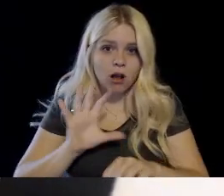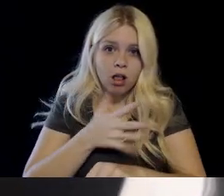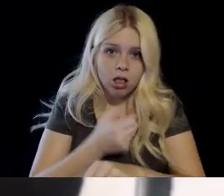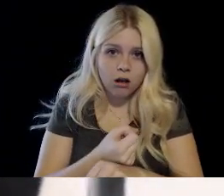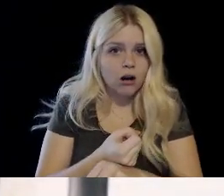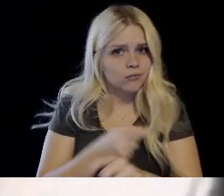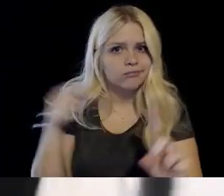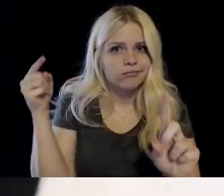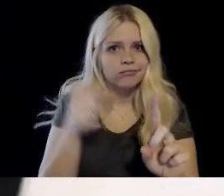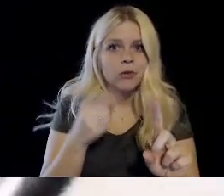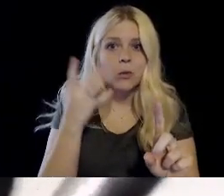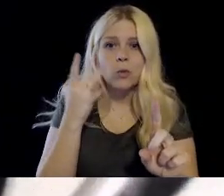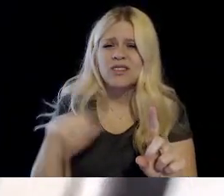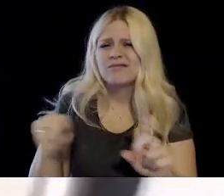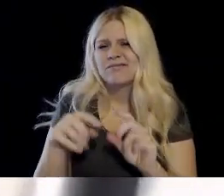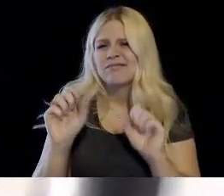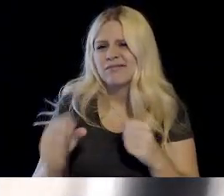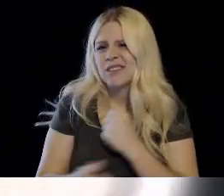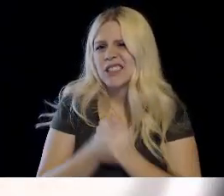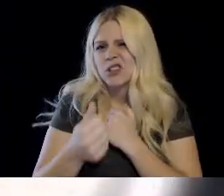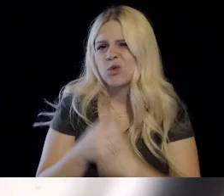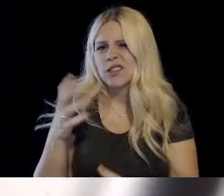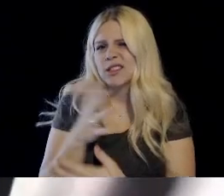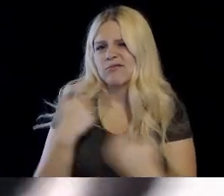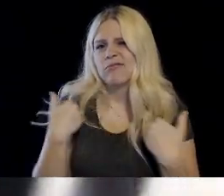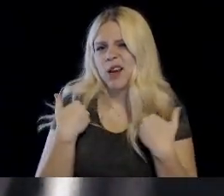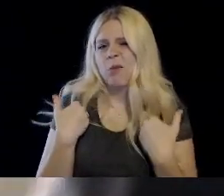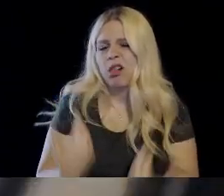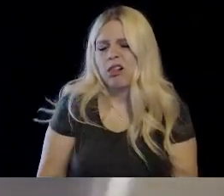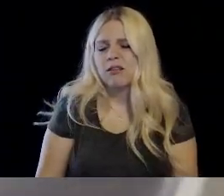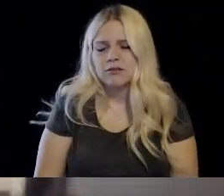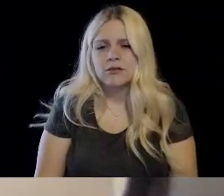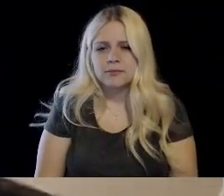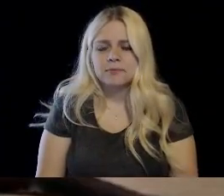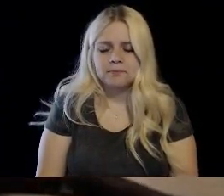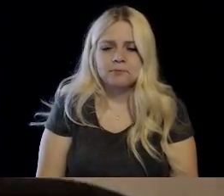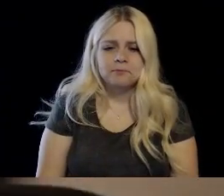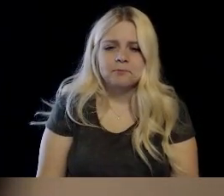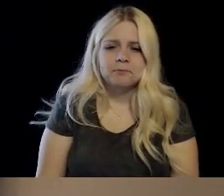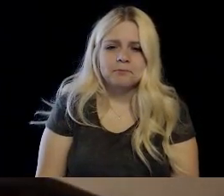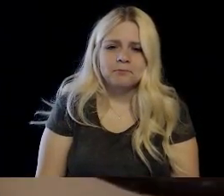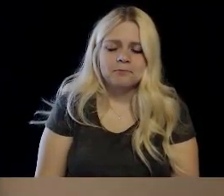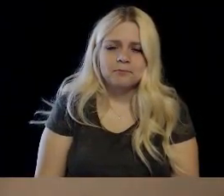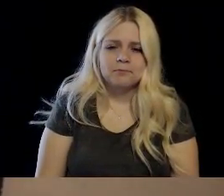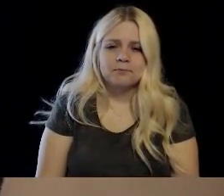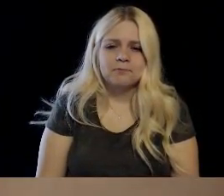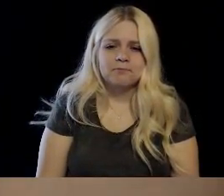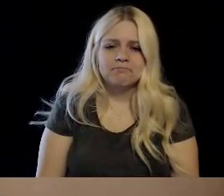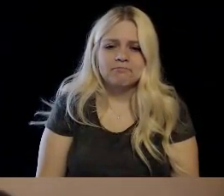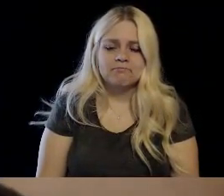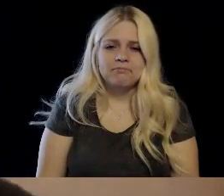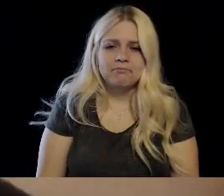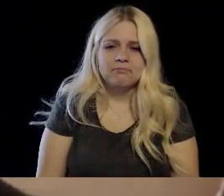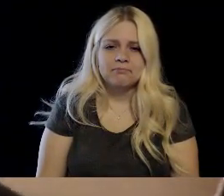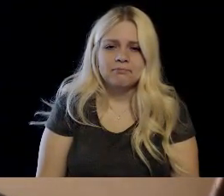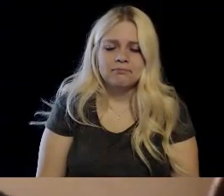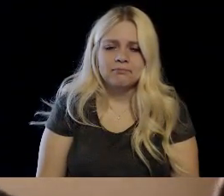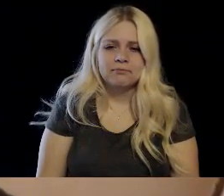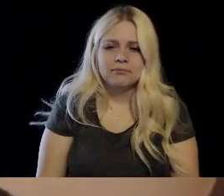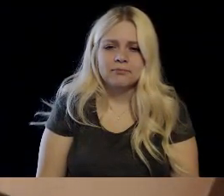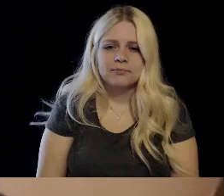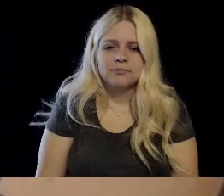Erica: Cuz you're working with dangerous animals here. Alright. Let's take a look. Megan, thanks